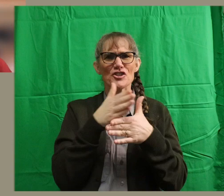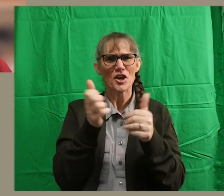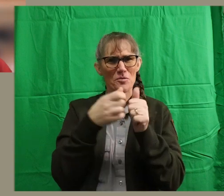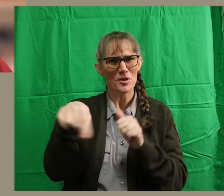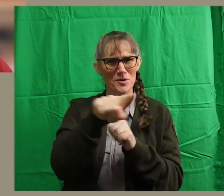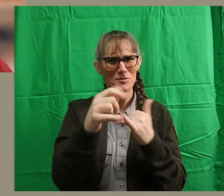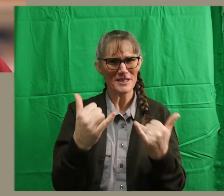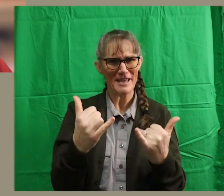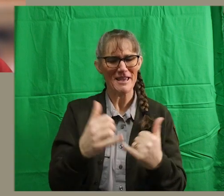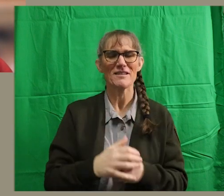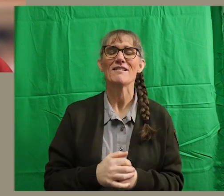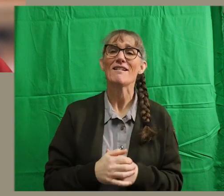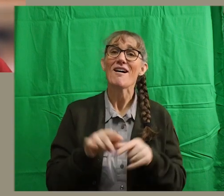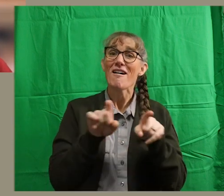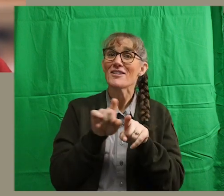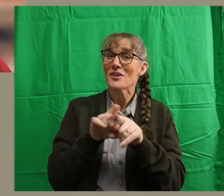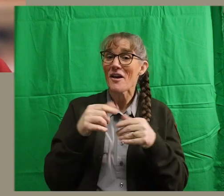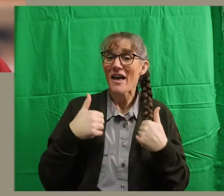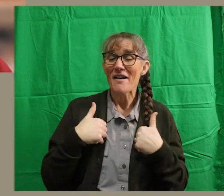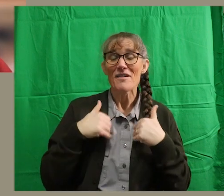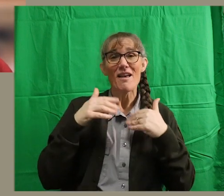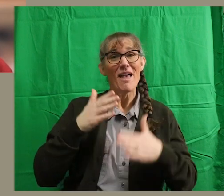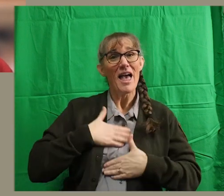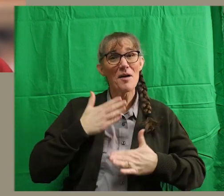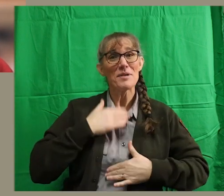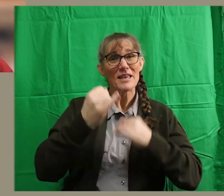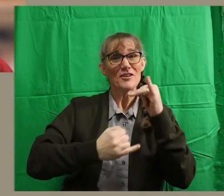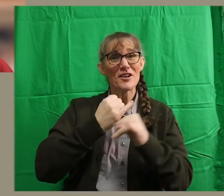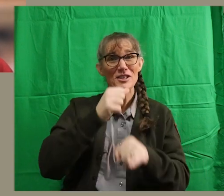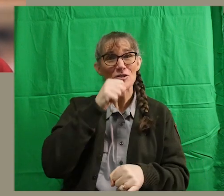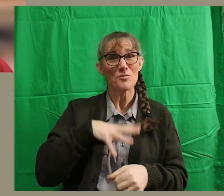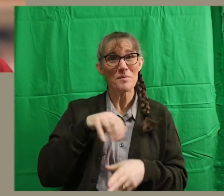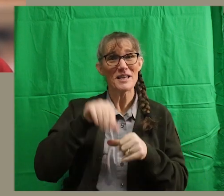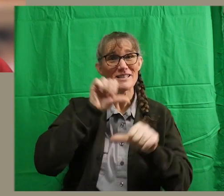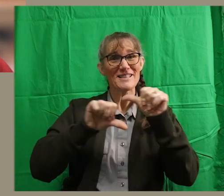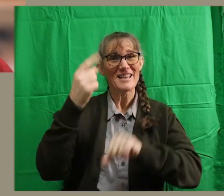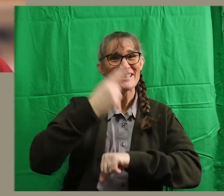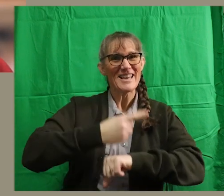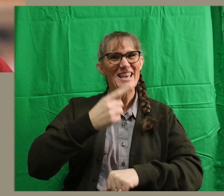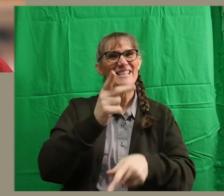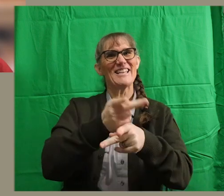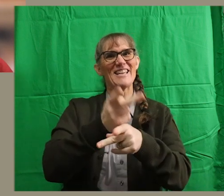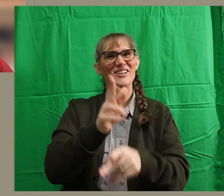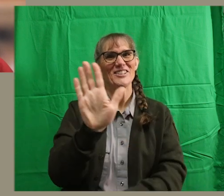all with you today. And also have a very happy International Women in Science Day. Take care.